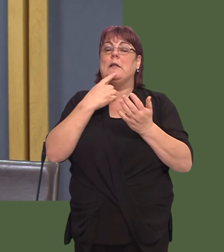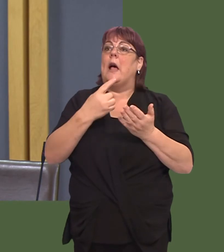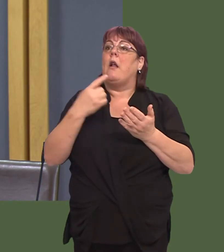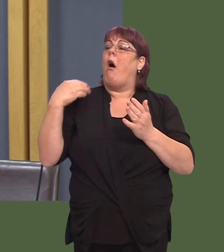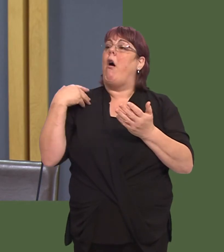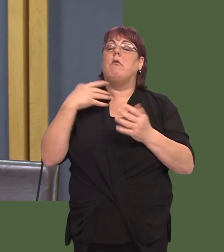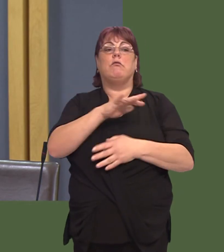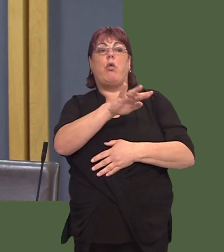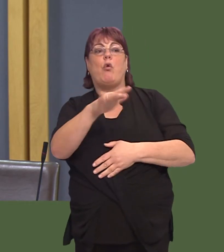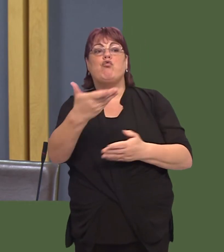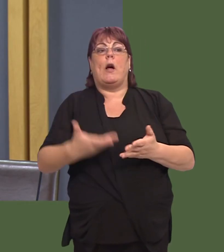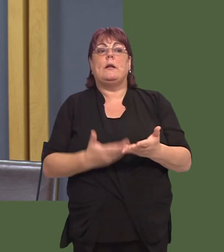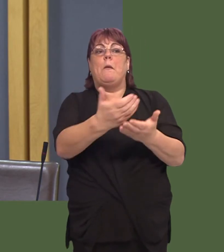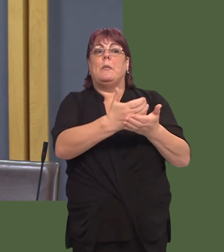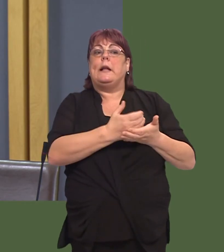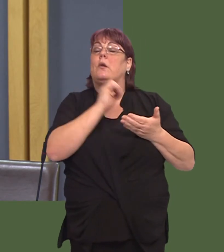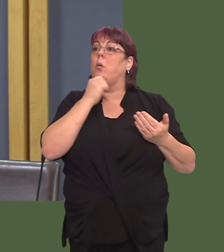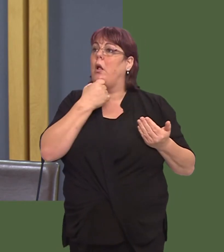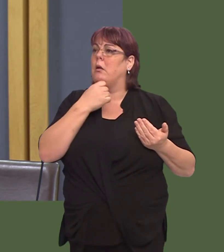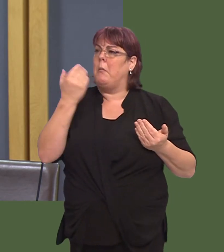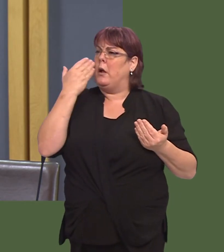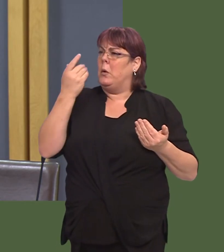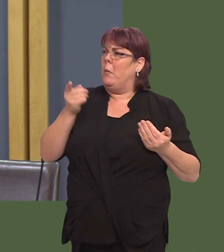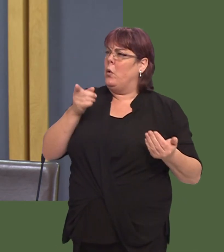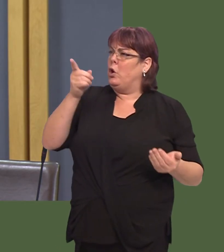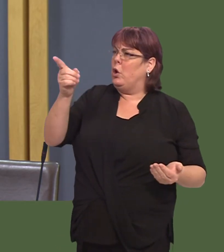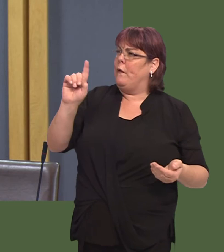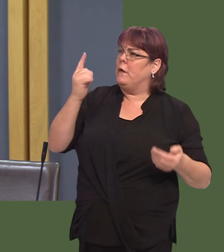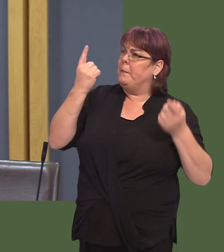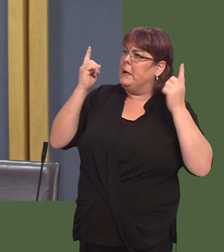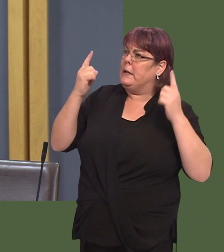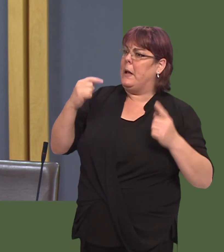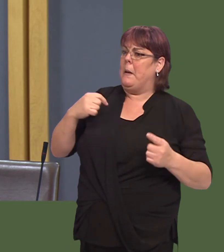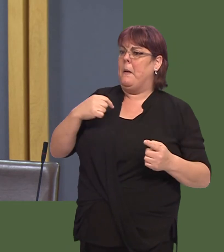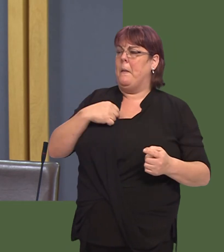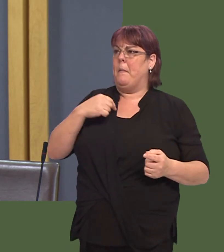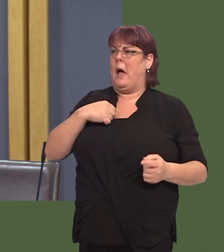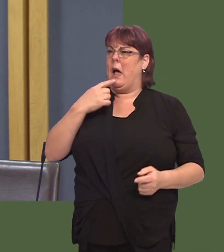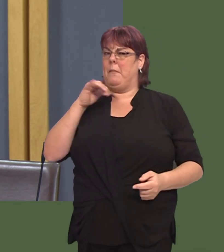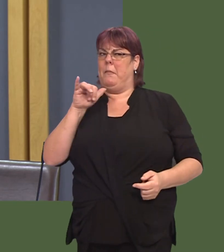Joyce Watson: I donít know about you, First Minister, but I am hugely sceptical about